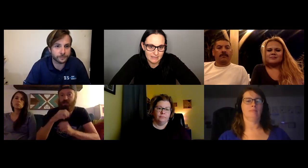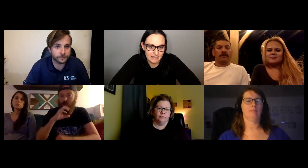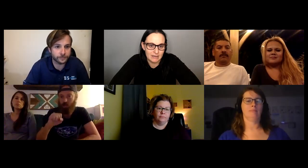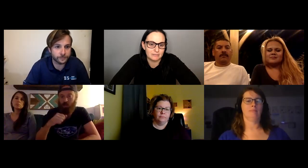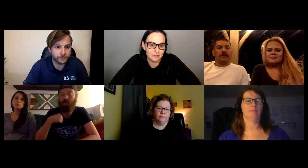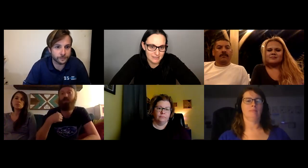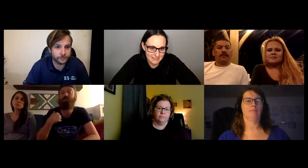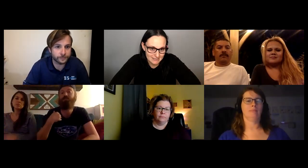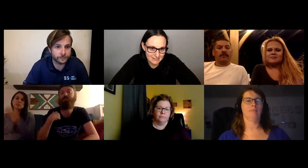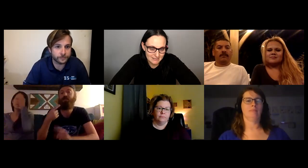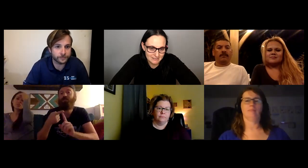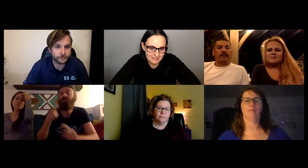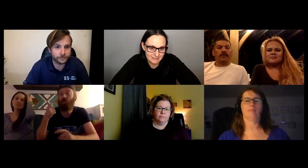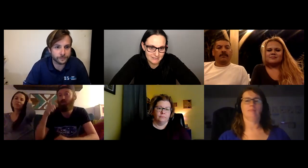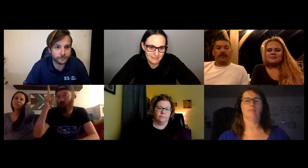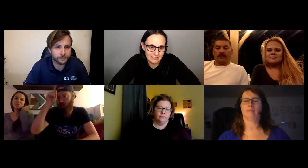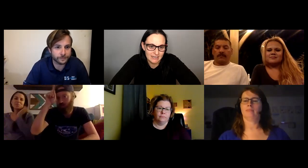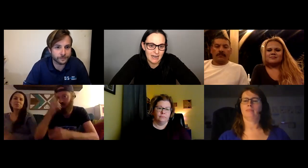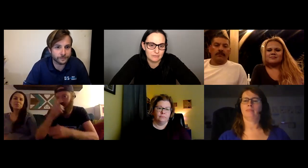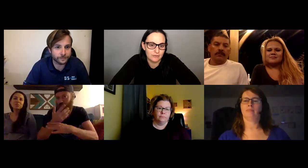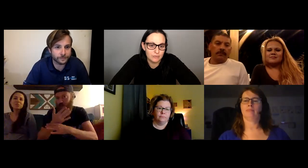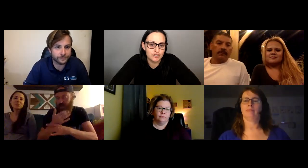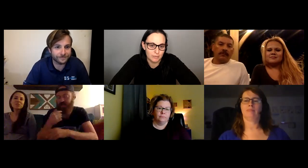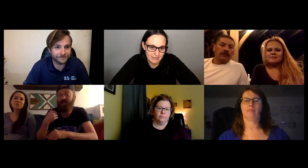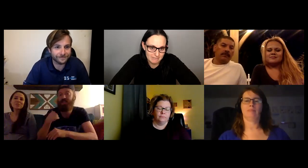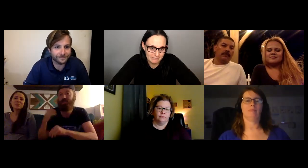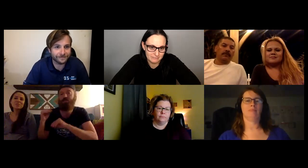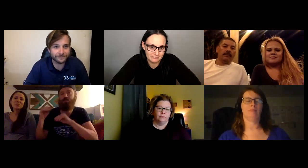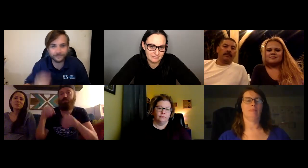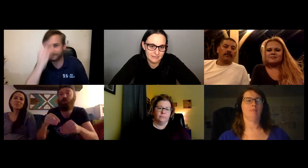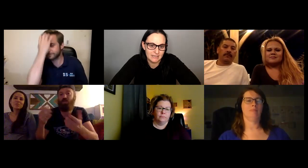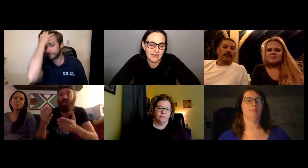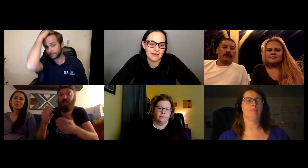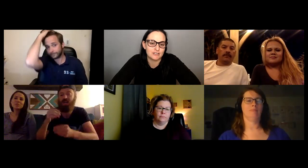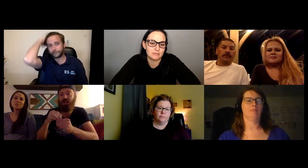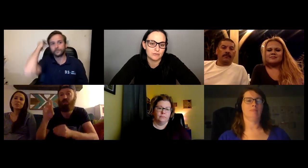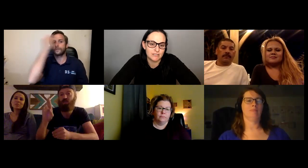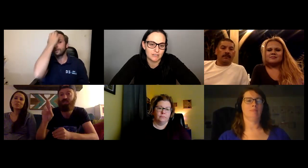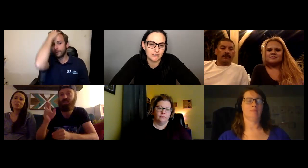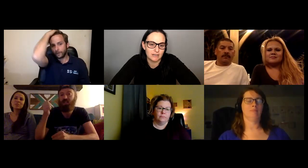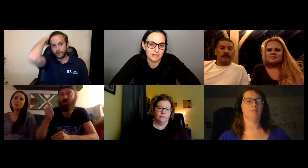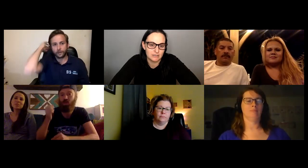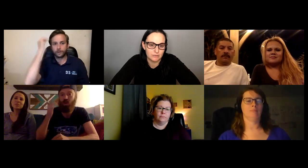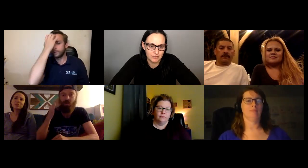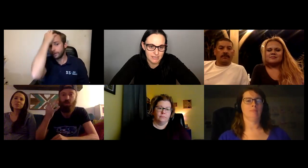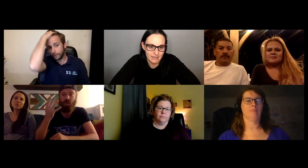i'm 36 i'm from germany